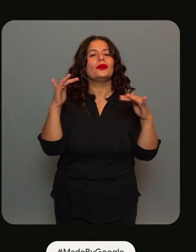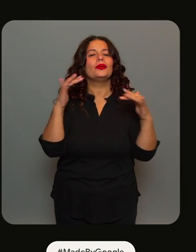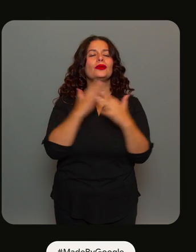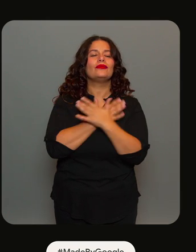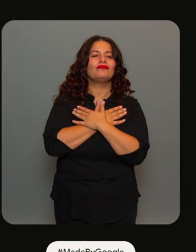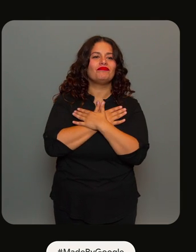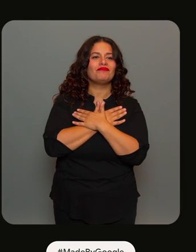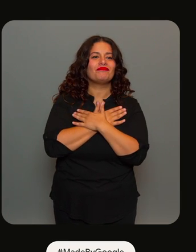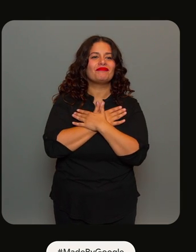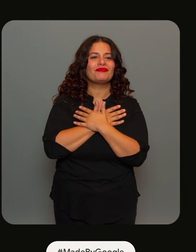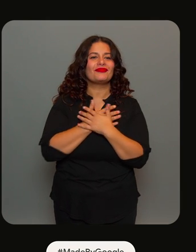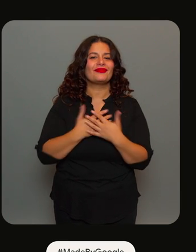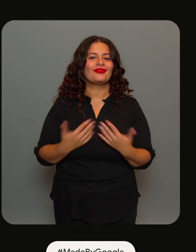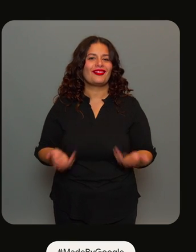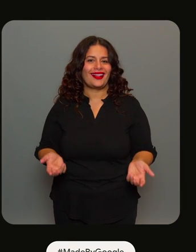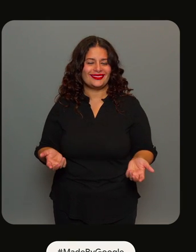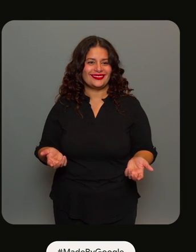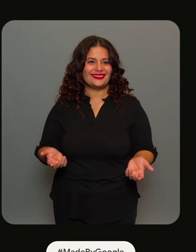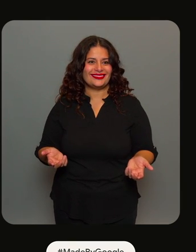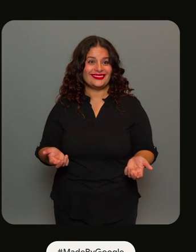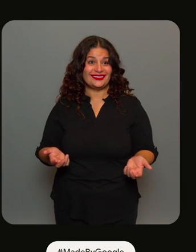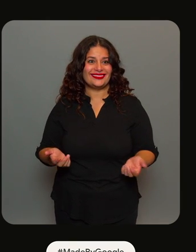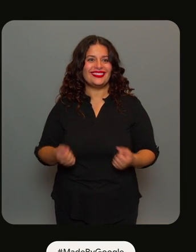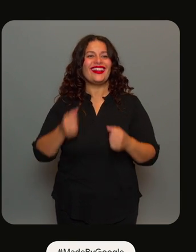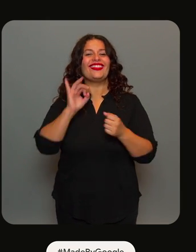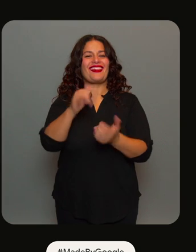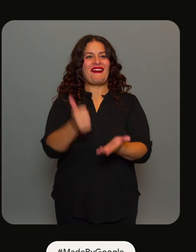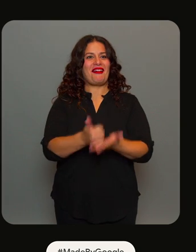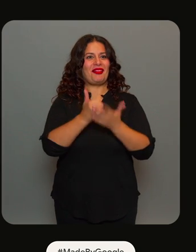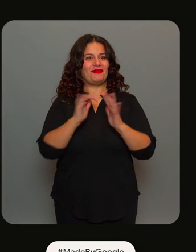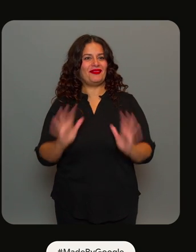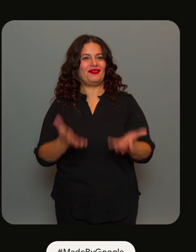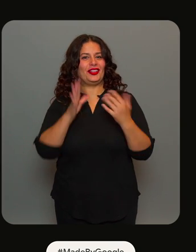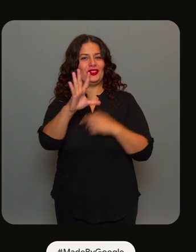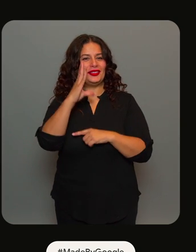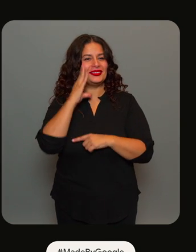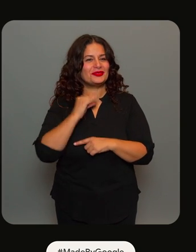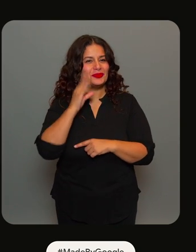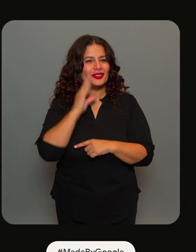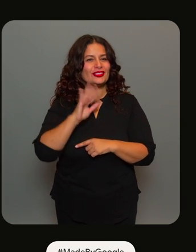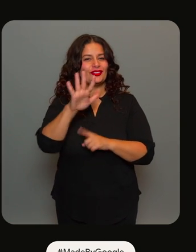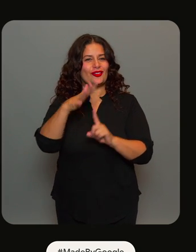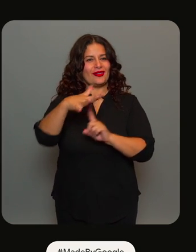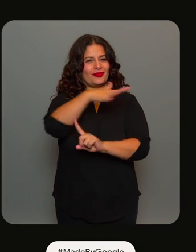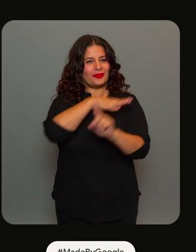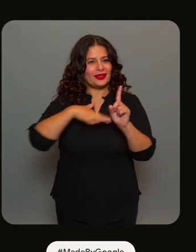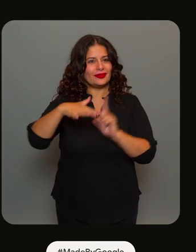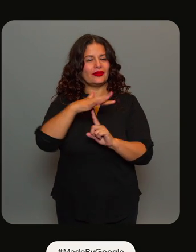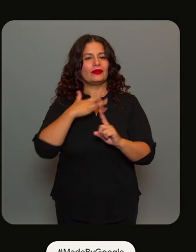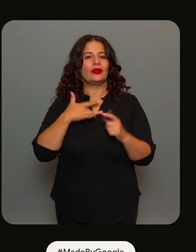It's a more flexible, more ambient approach to hardware, and it's all about delivering the help you need, wherever and